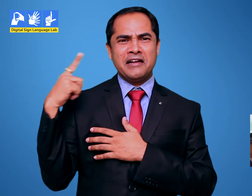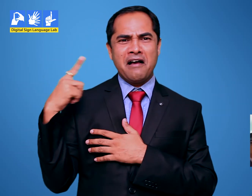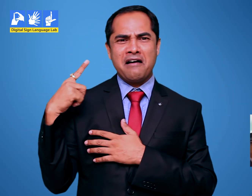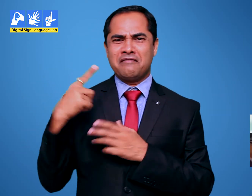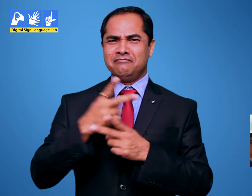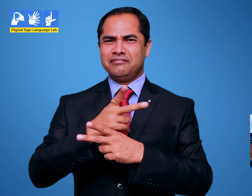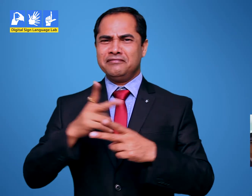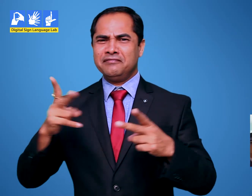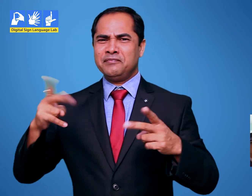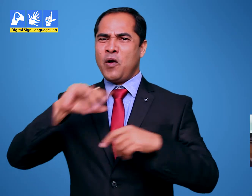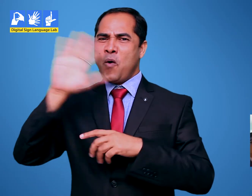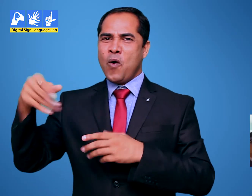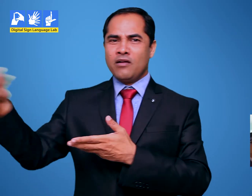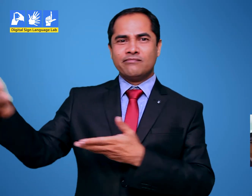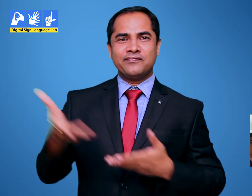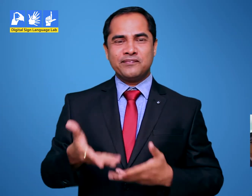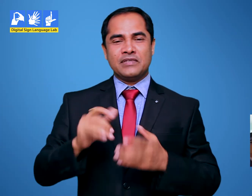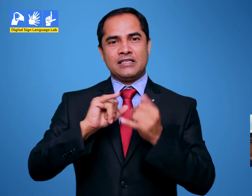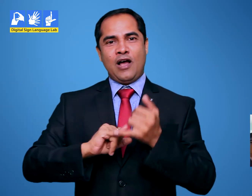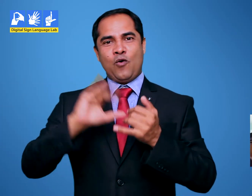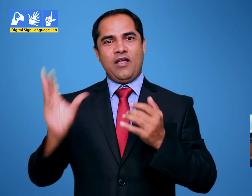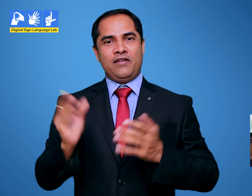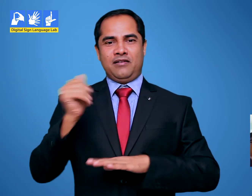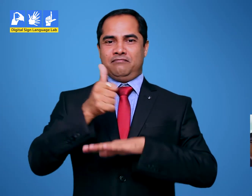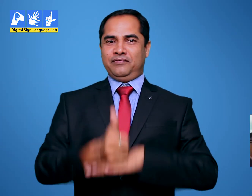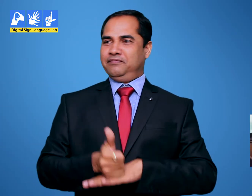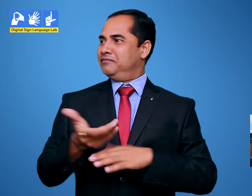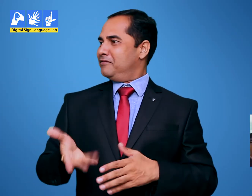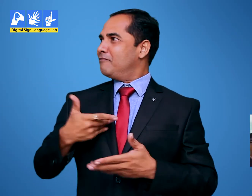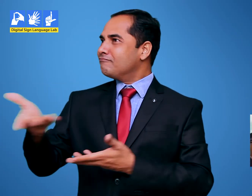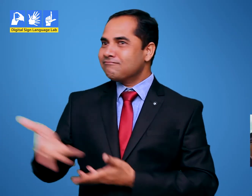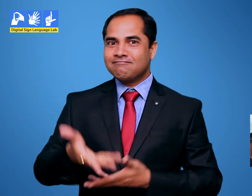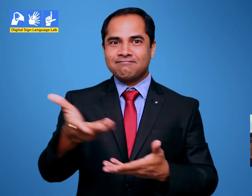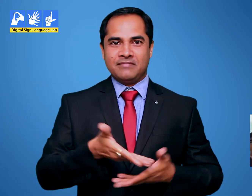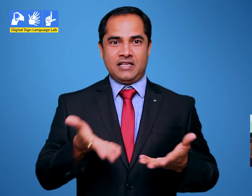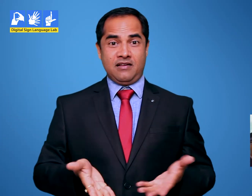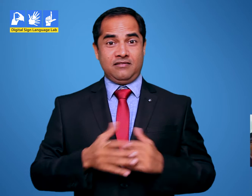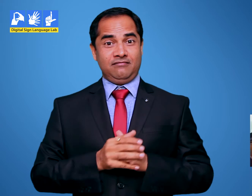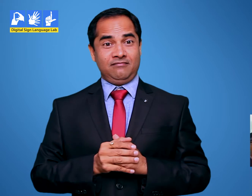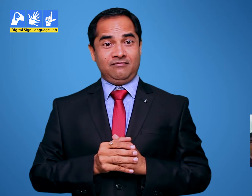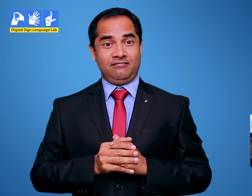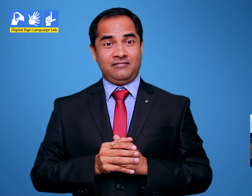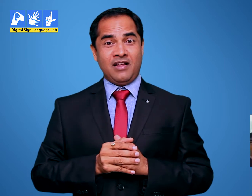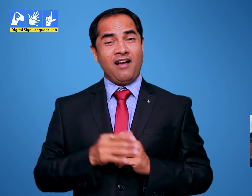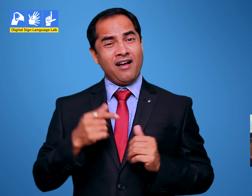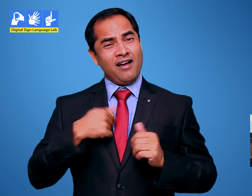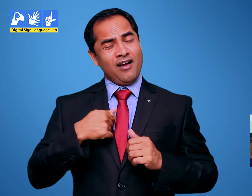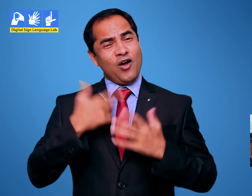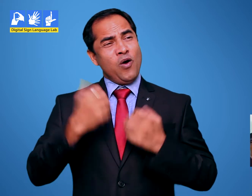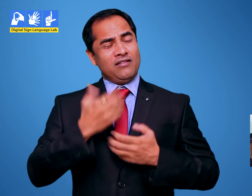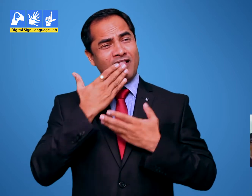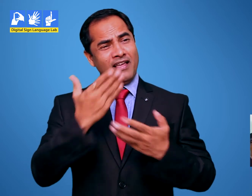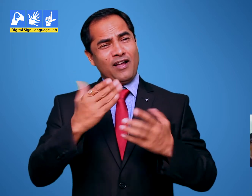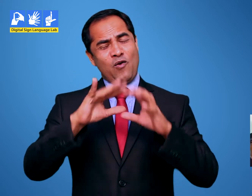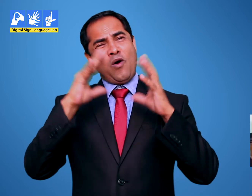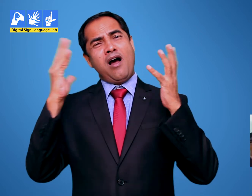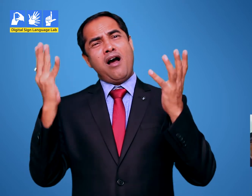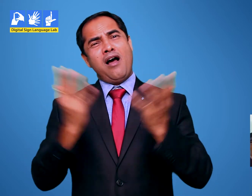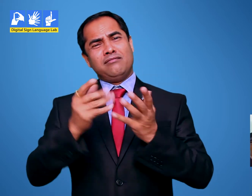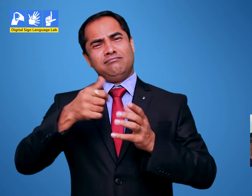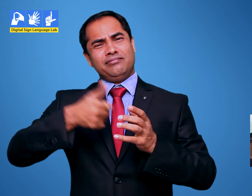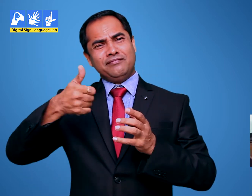hosts to the nations of the world on our own soil. We thank all our distinguished